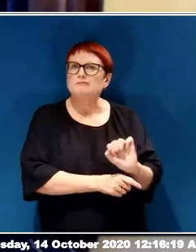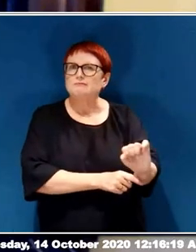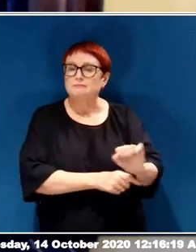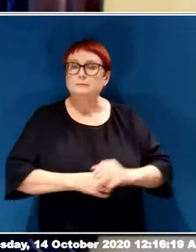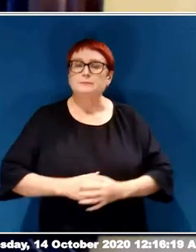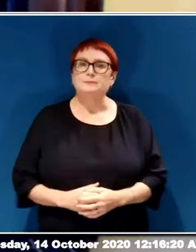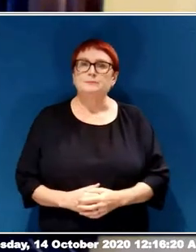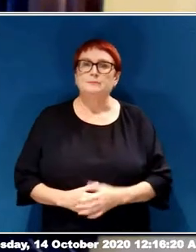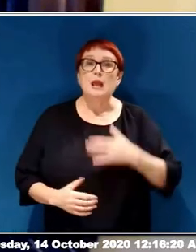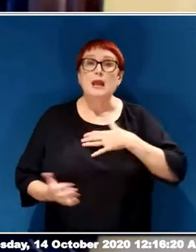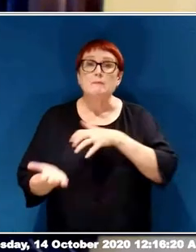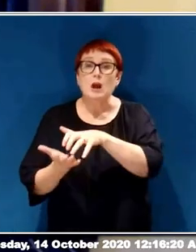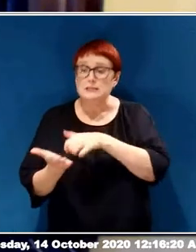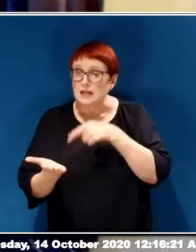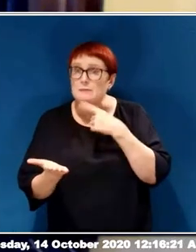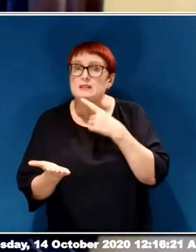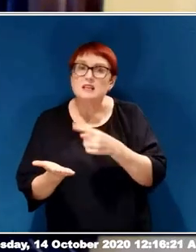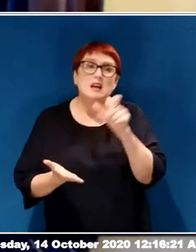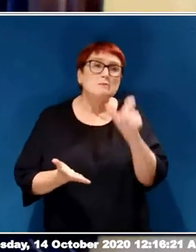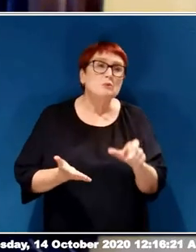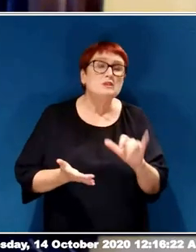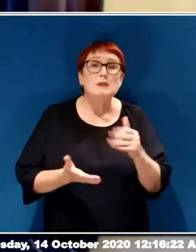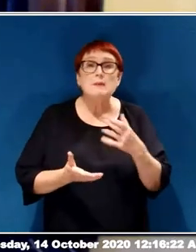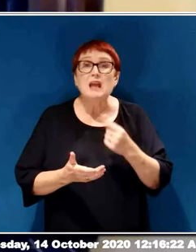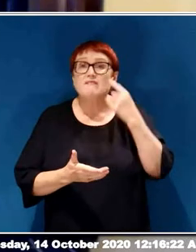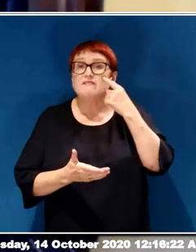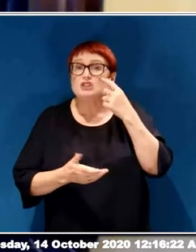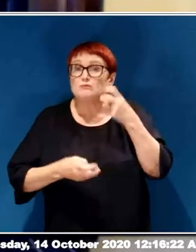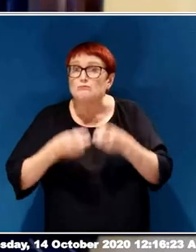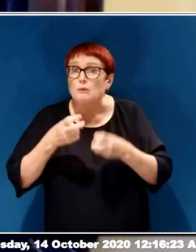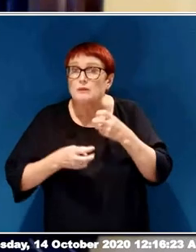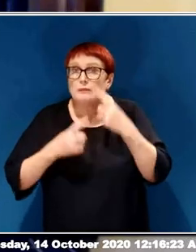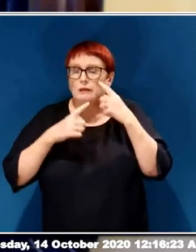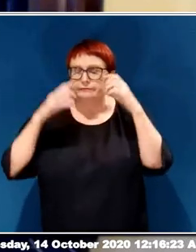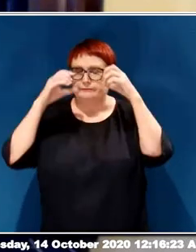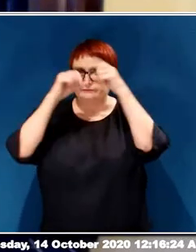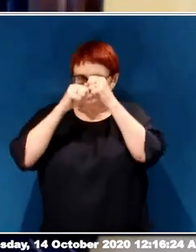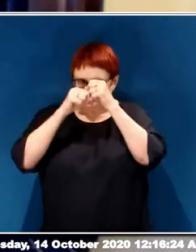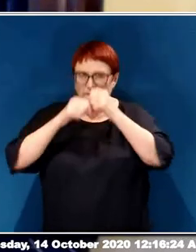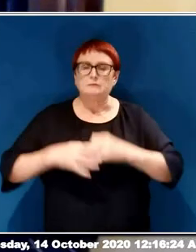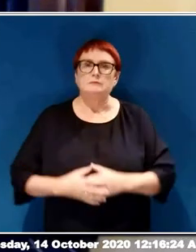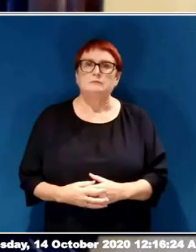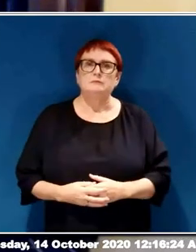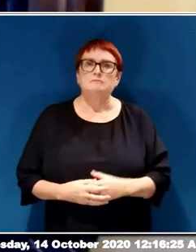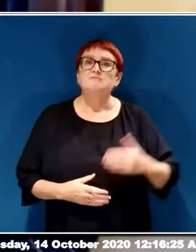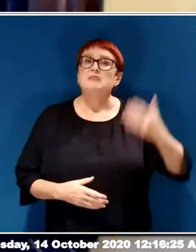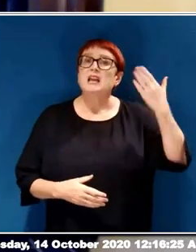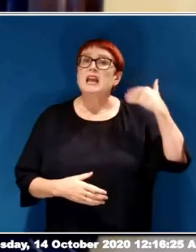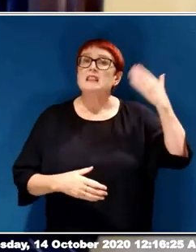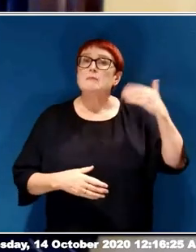Historically, an education was provided for students with vision impairment in a